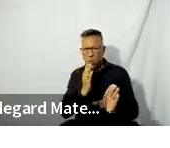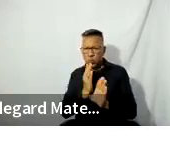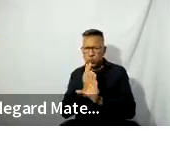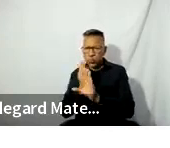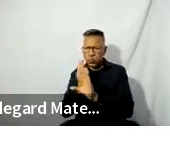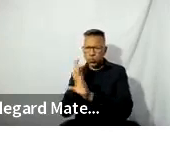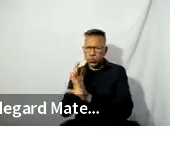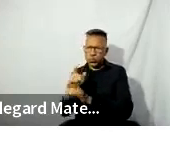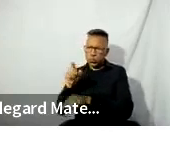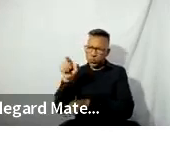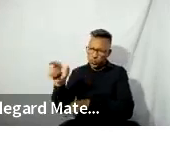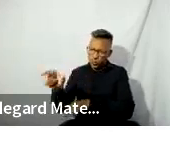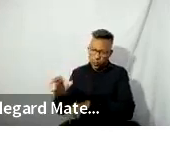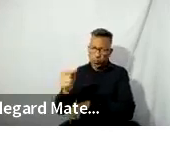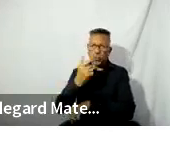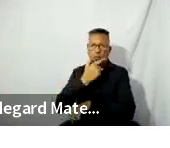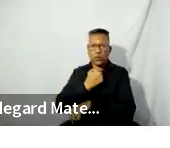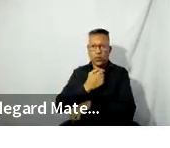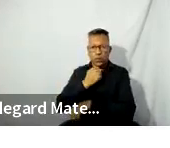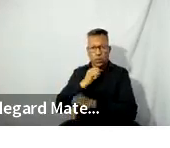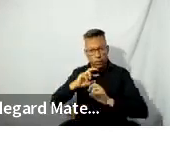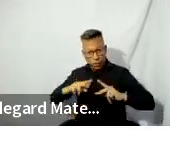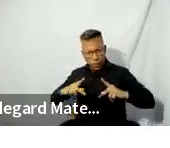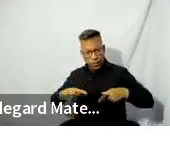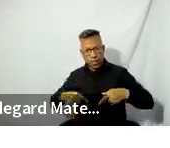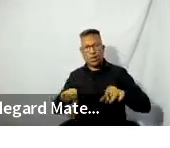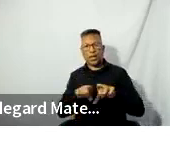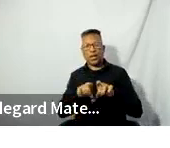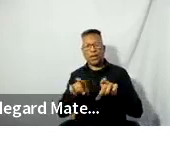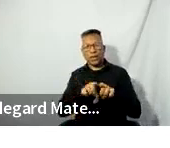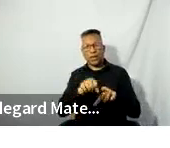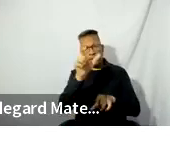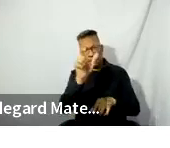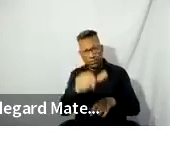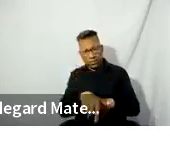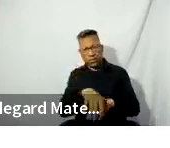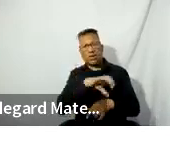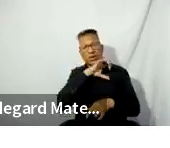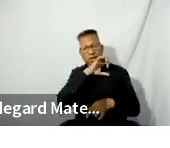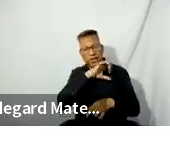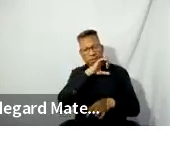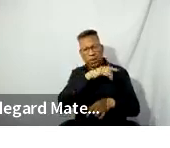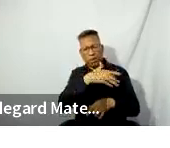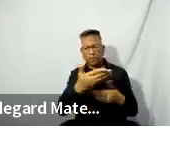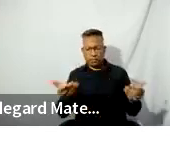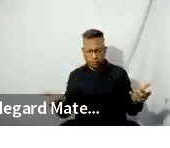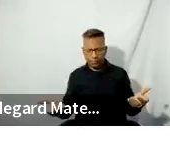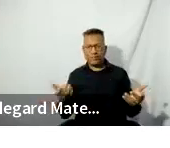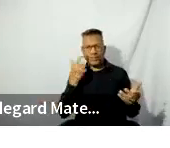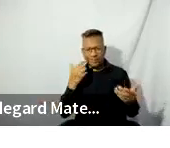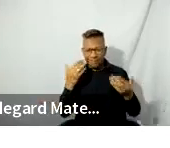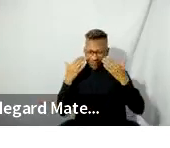cerebral hemispheres is signaling with an infinite number of signals signals and with changeable security